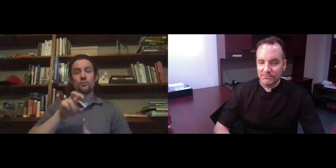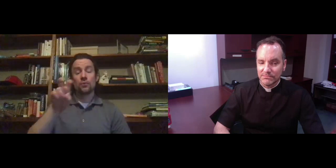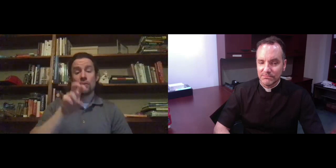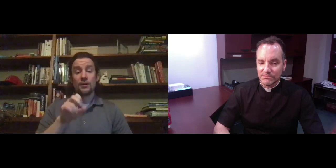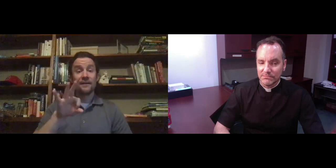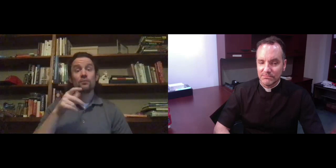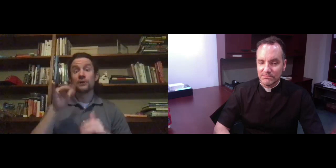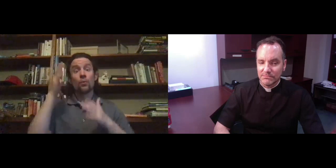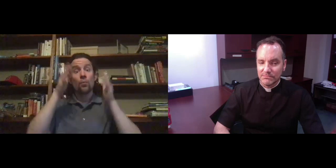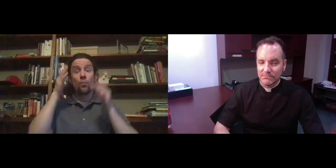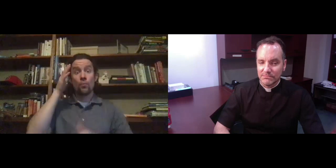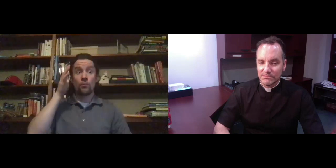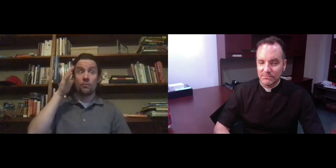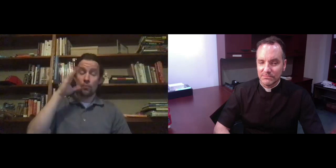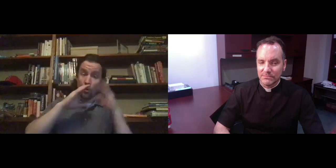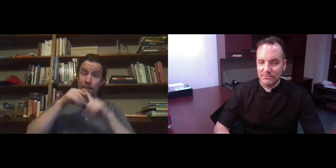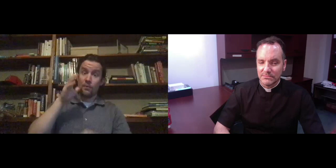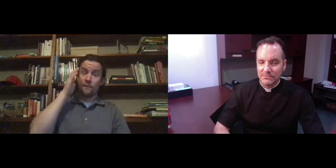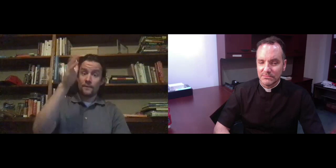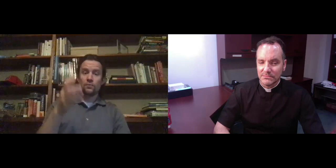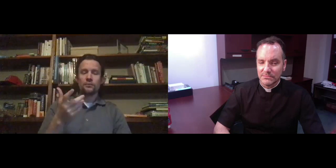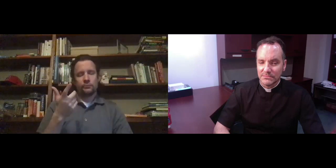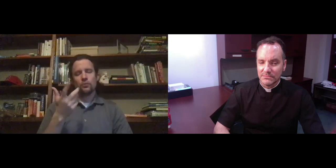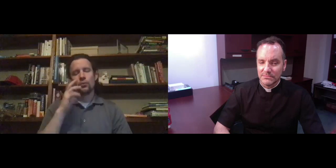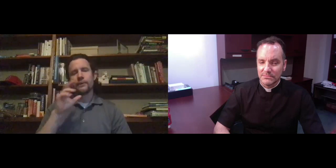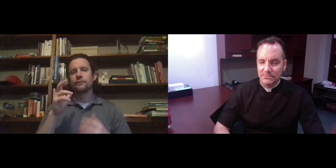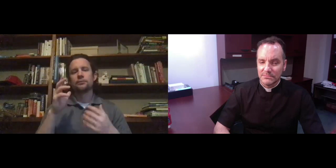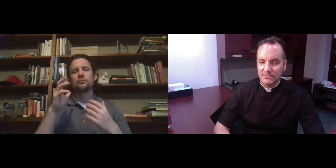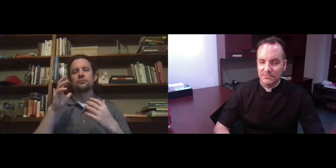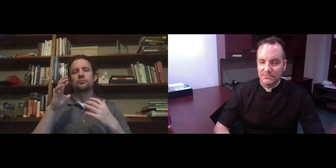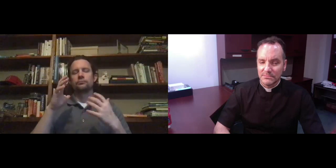that is the way to have life on this journey